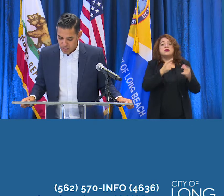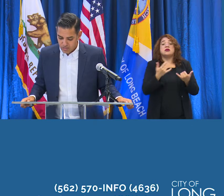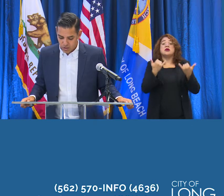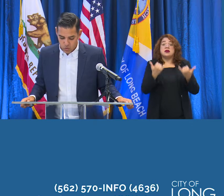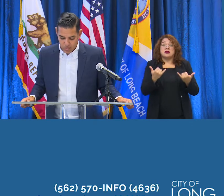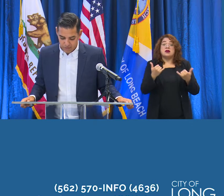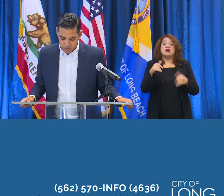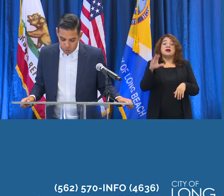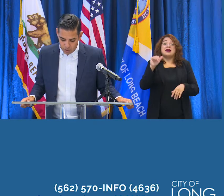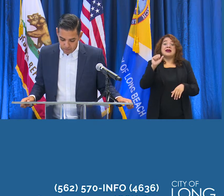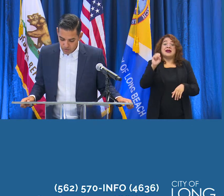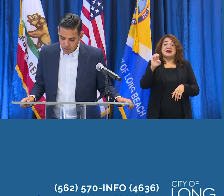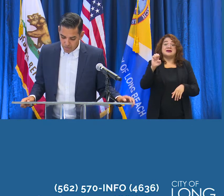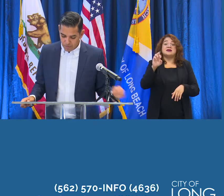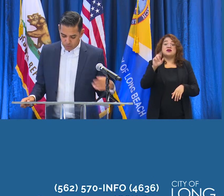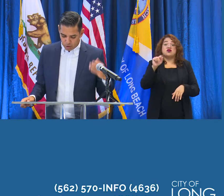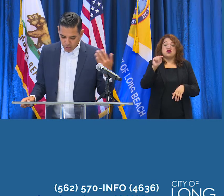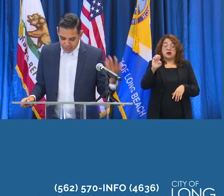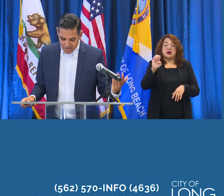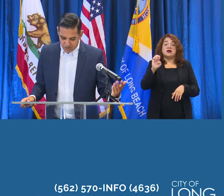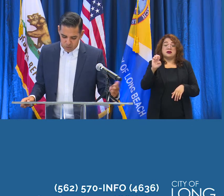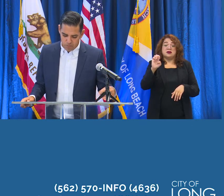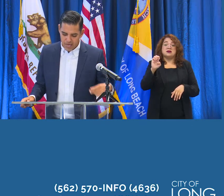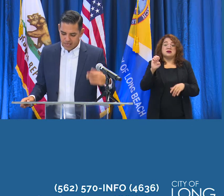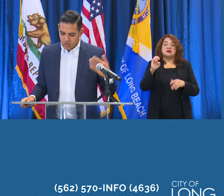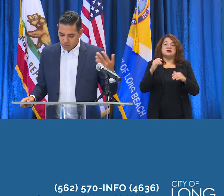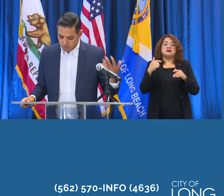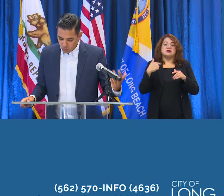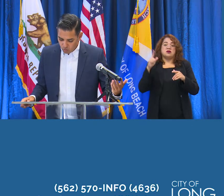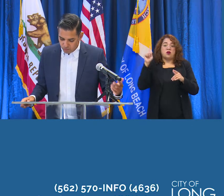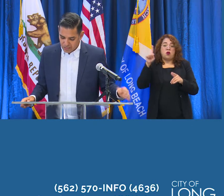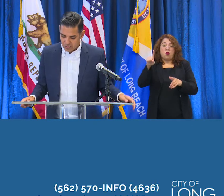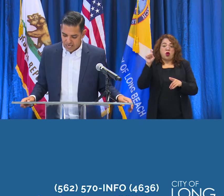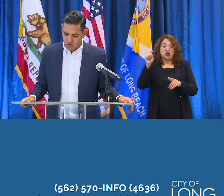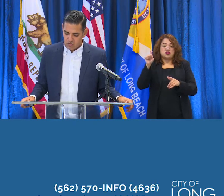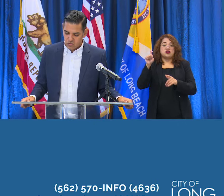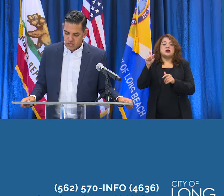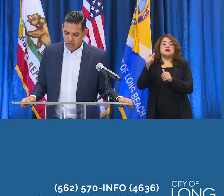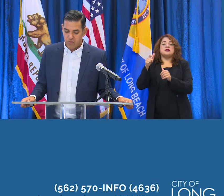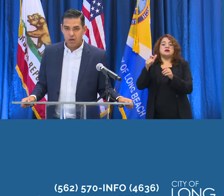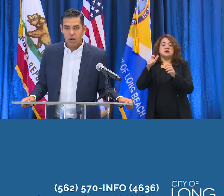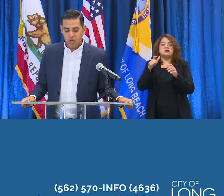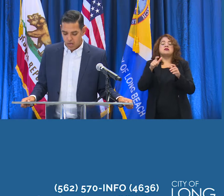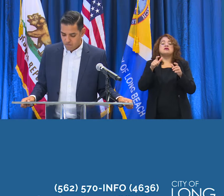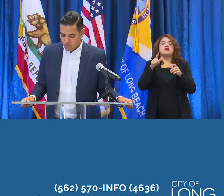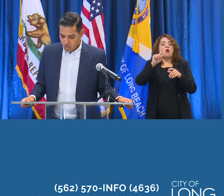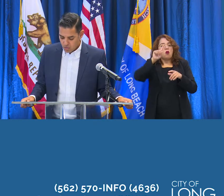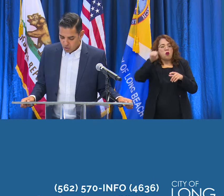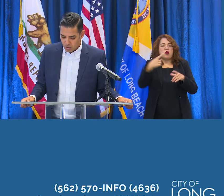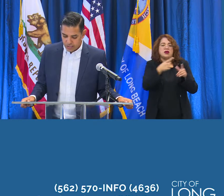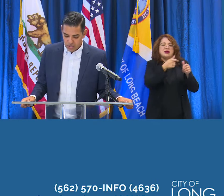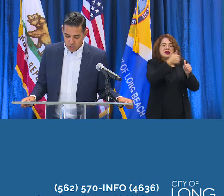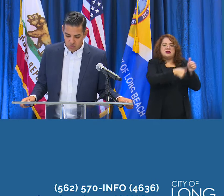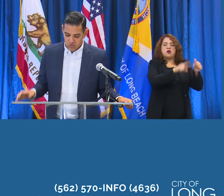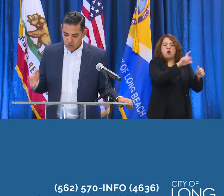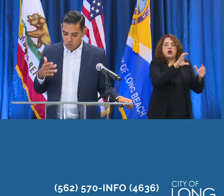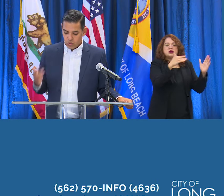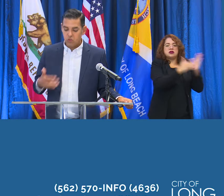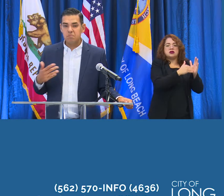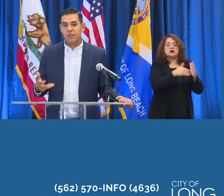is at 284. Then when you look at ICU beds or ventilators that are currently in use, we do meet